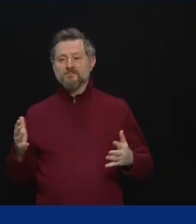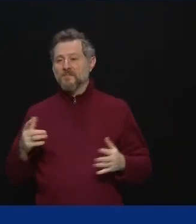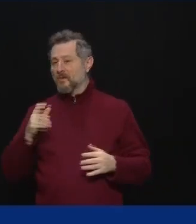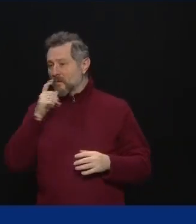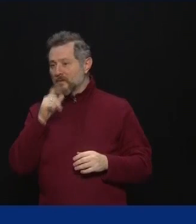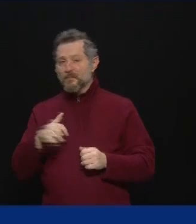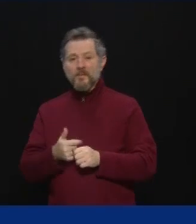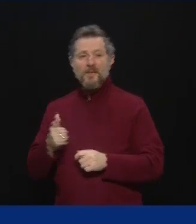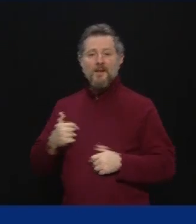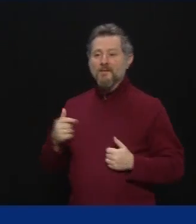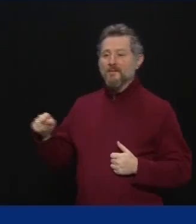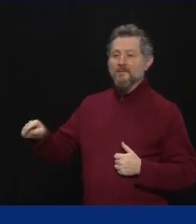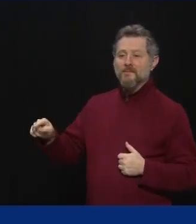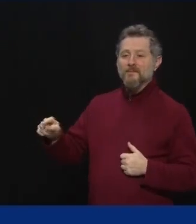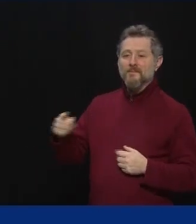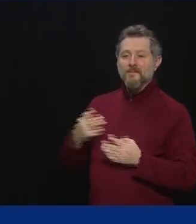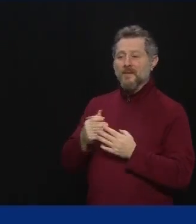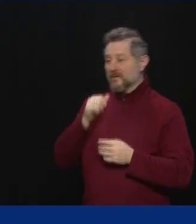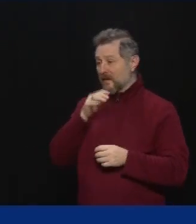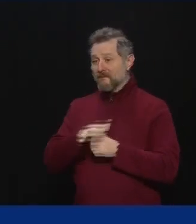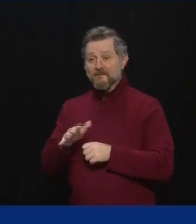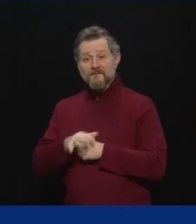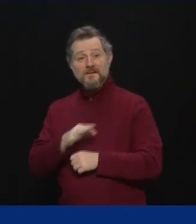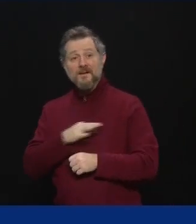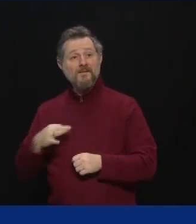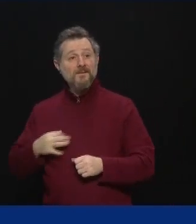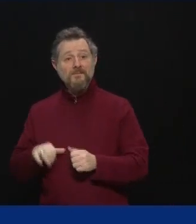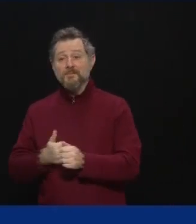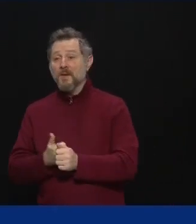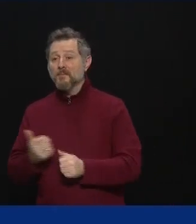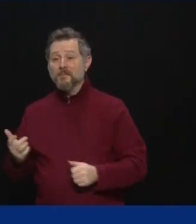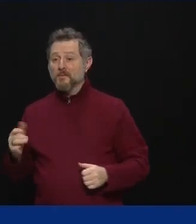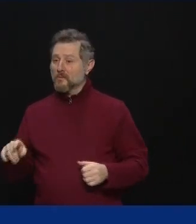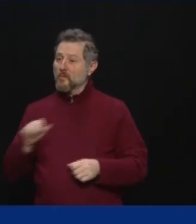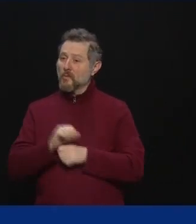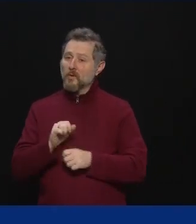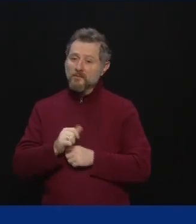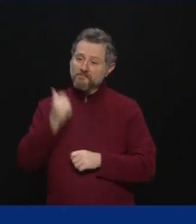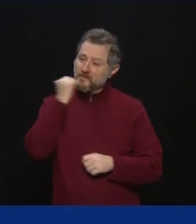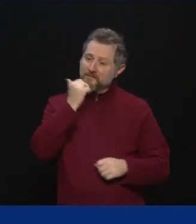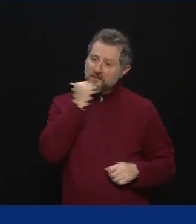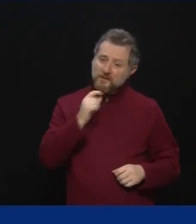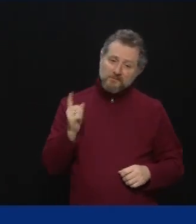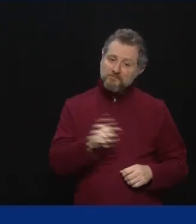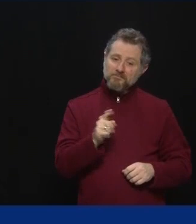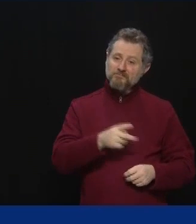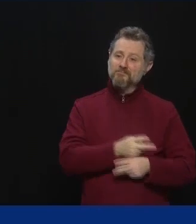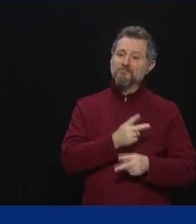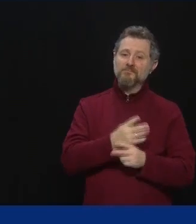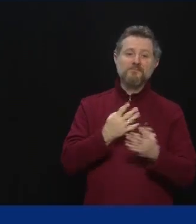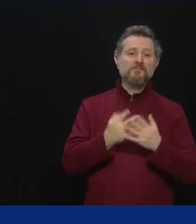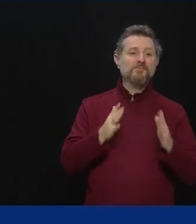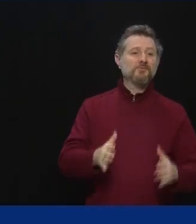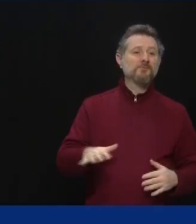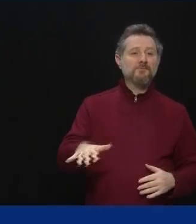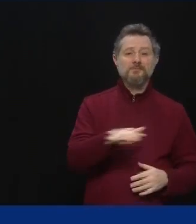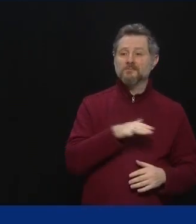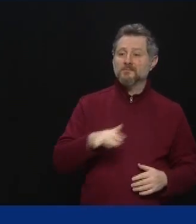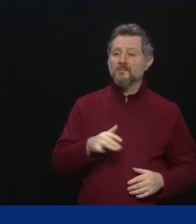THAT IS NOT SUSTAINABLE. WE CANNOT HAVE STAFF GETTING SICK, BECAUSE THERE'S NOT AN ALTERNATIVE, NOT A LOT OF PEOPLE